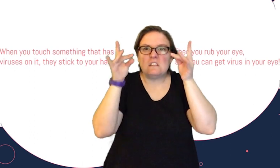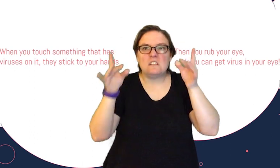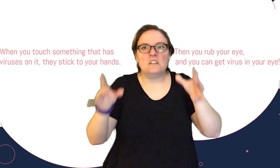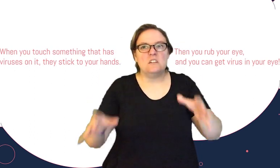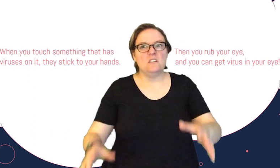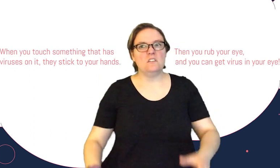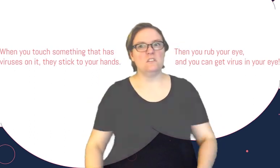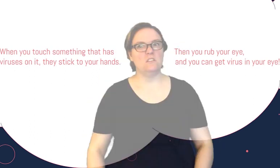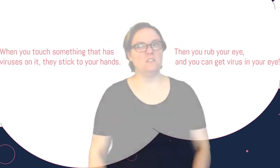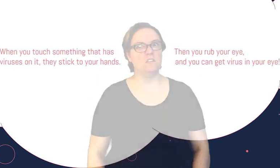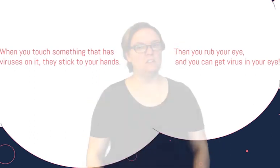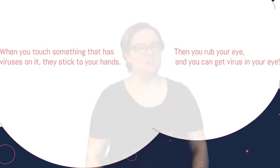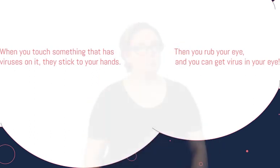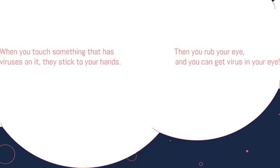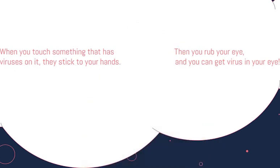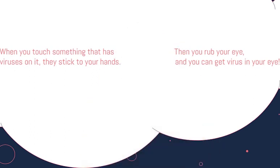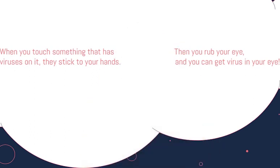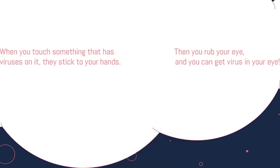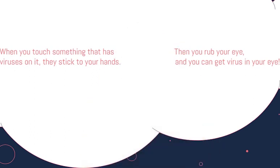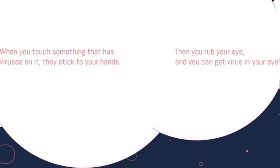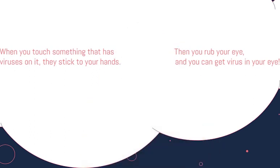you can get the virus in your eye.